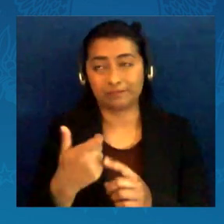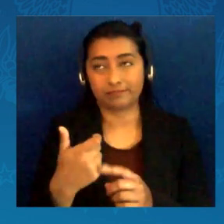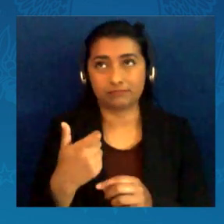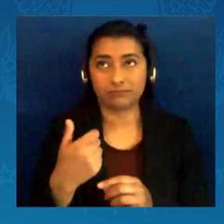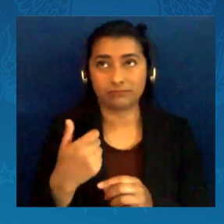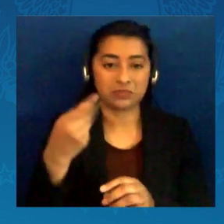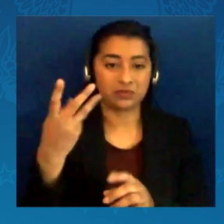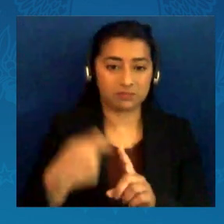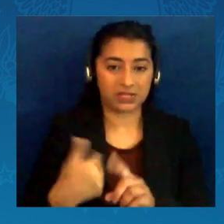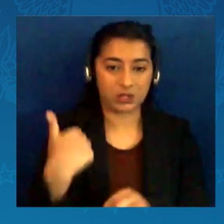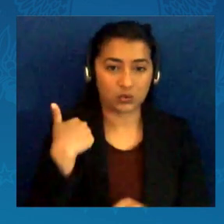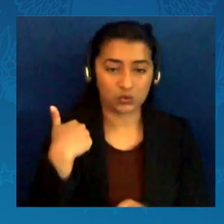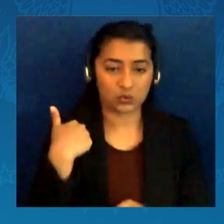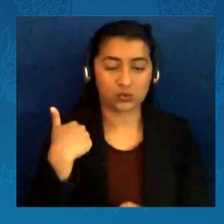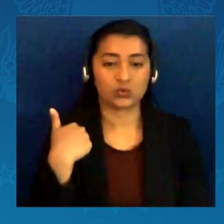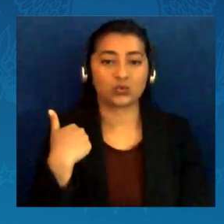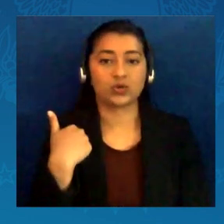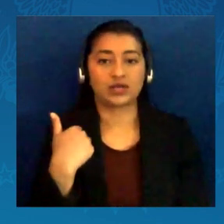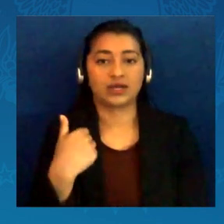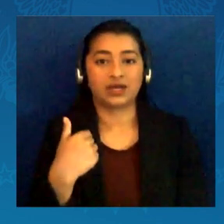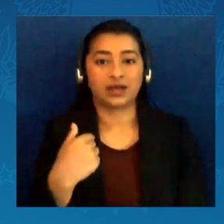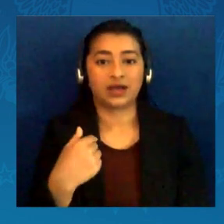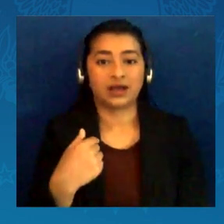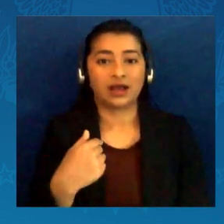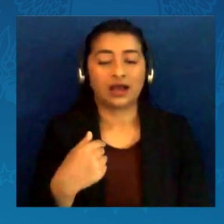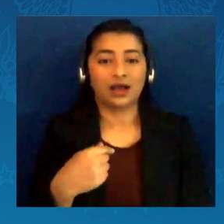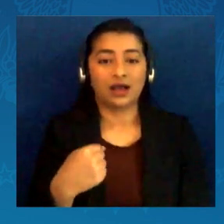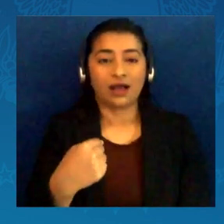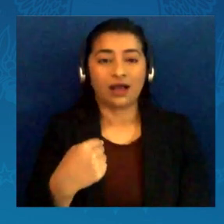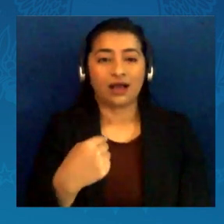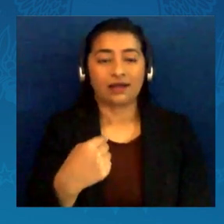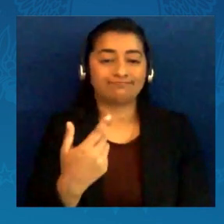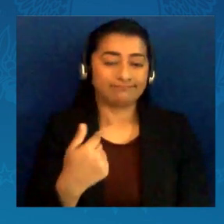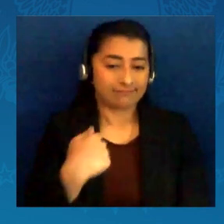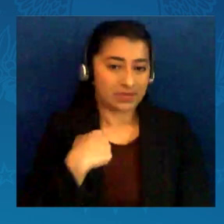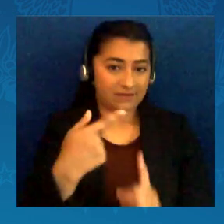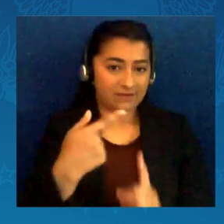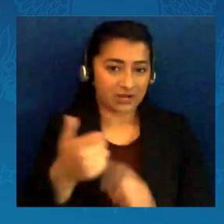Where I just I just was, you know, I come from California, I'm used to being around water,